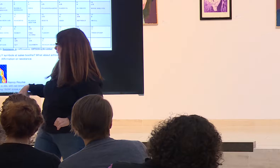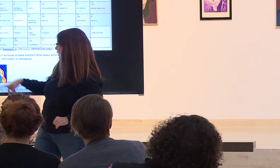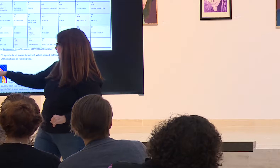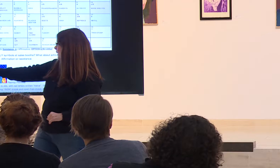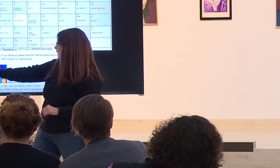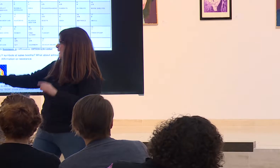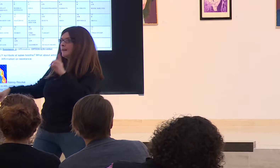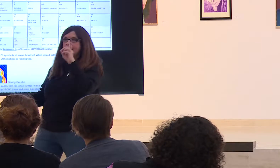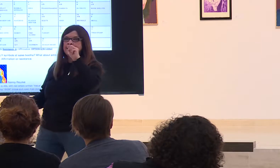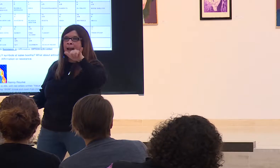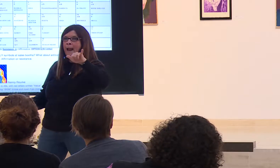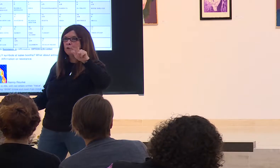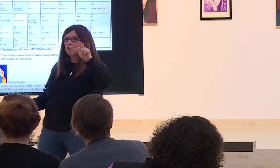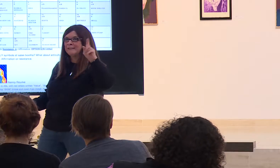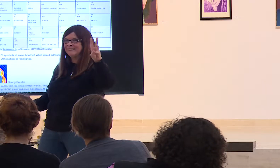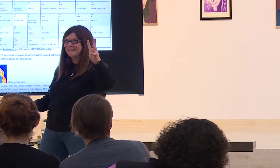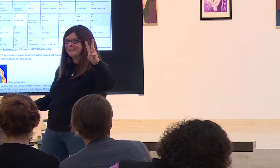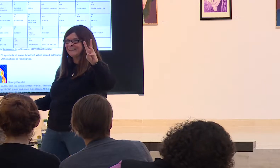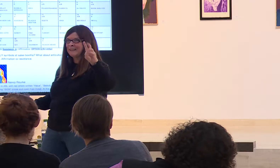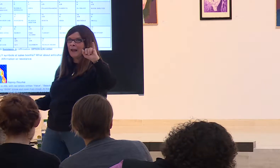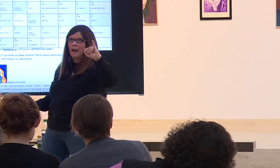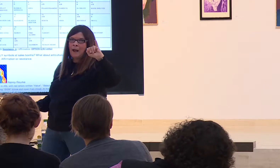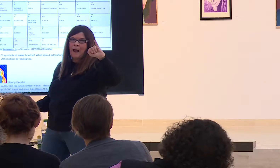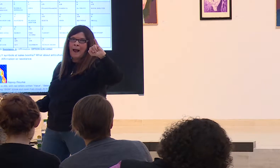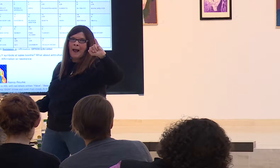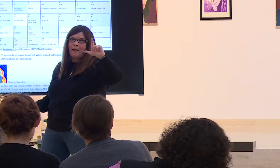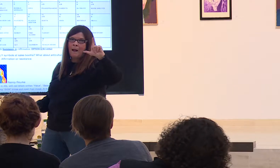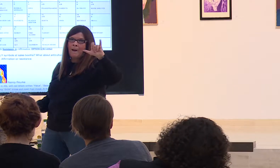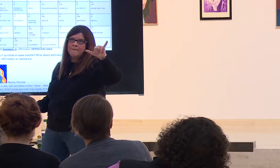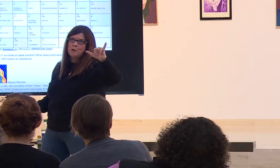where people incorporated that motif.